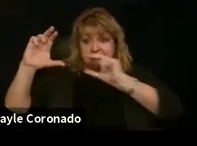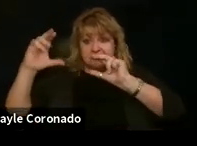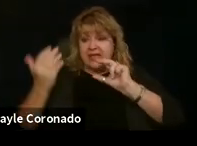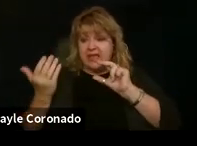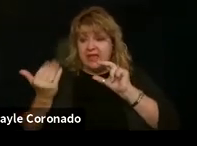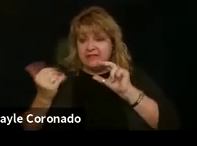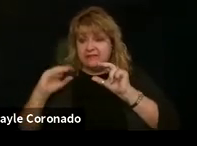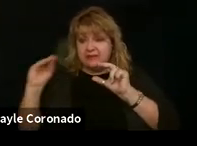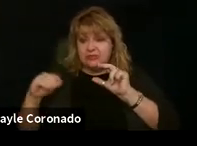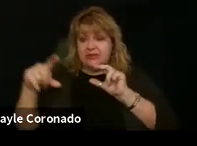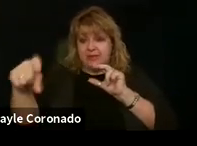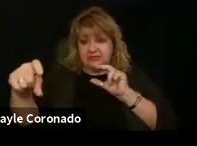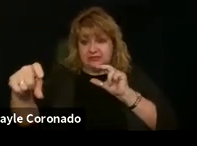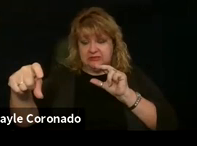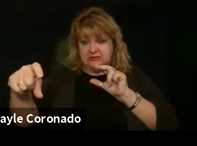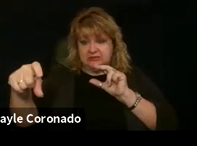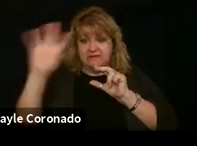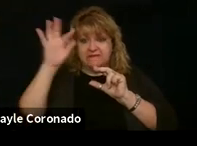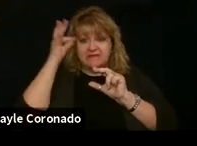It's a federal allotment that's required.